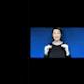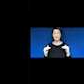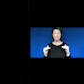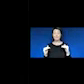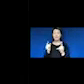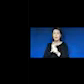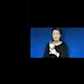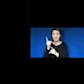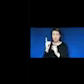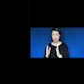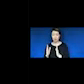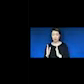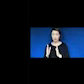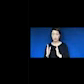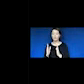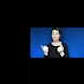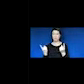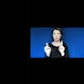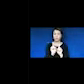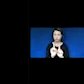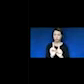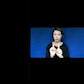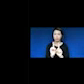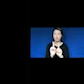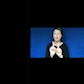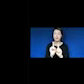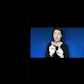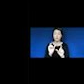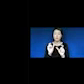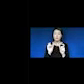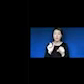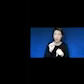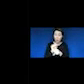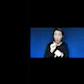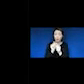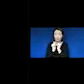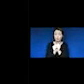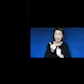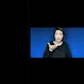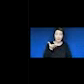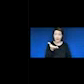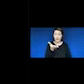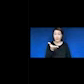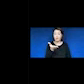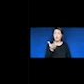work with the new employee and the employer at the job site, providing on site training,